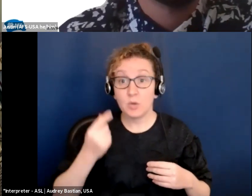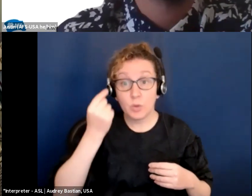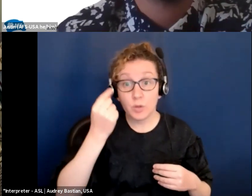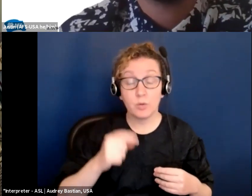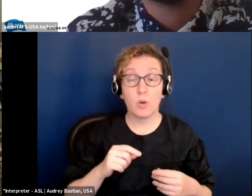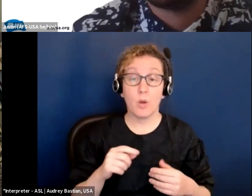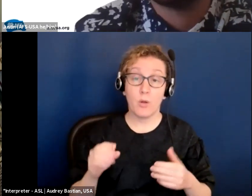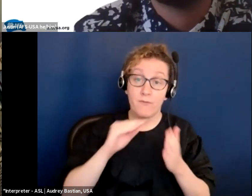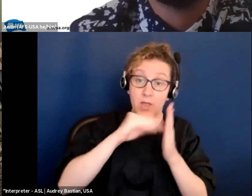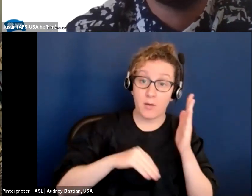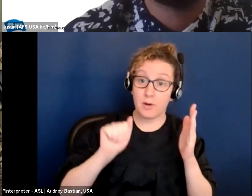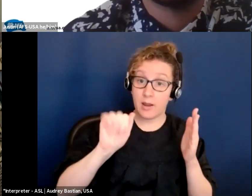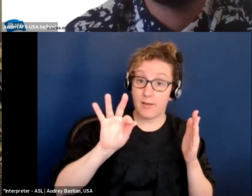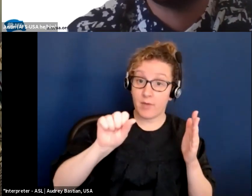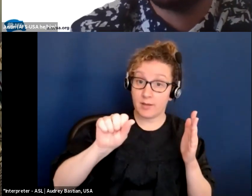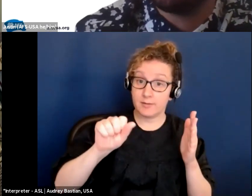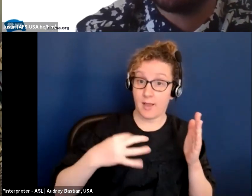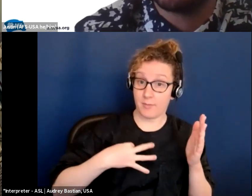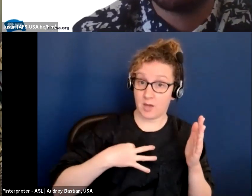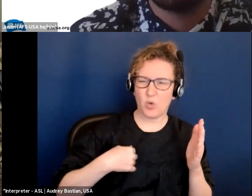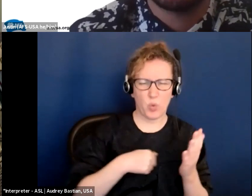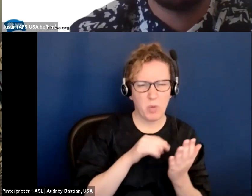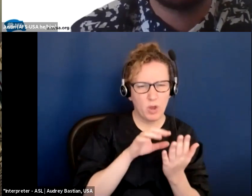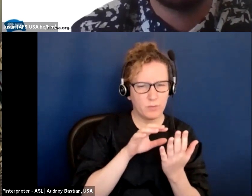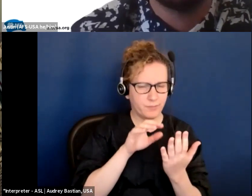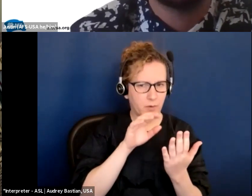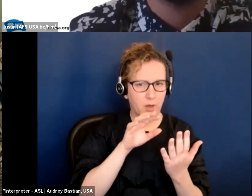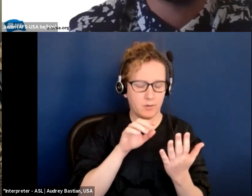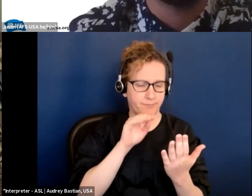which gives them opportunities to learn more about them, what they hope to achieve on their